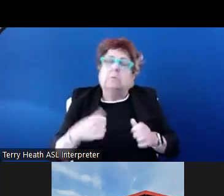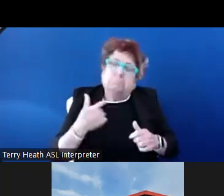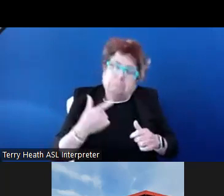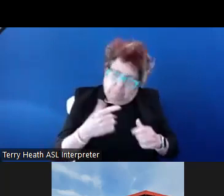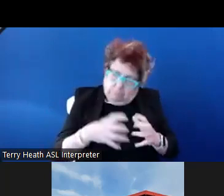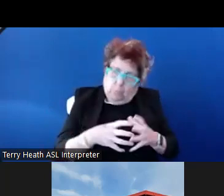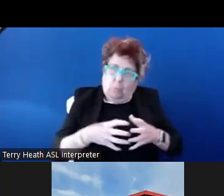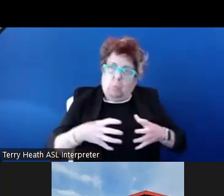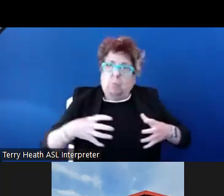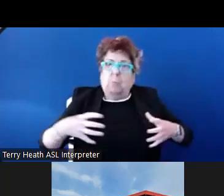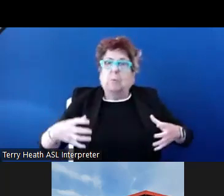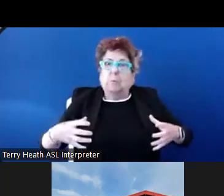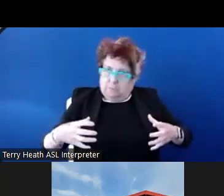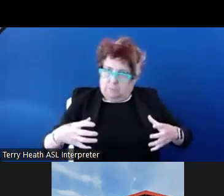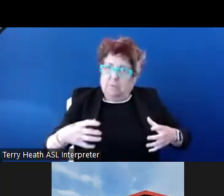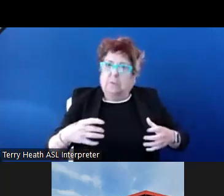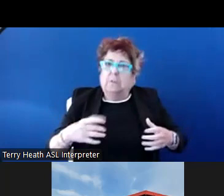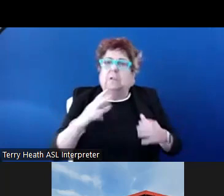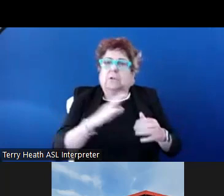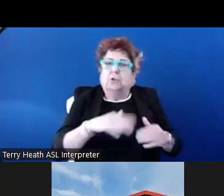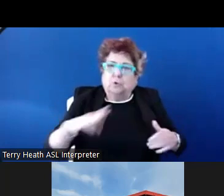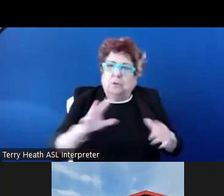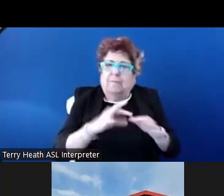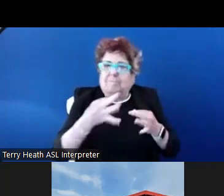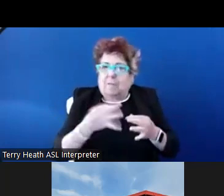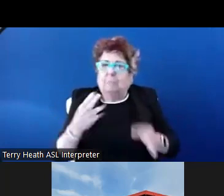Children and Families from within the HHS and the CDC,